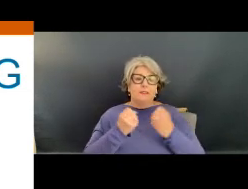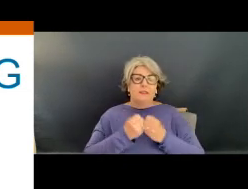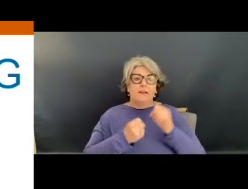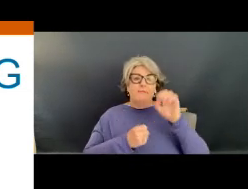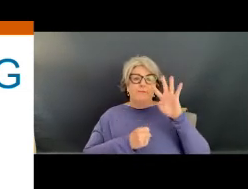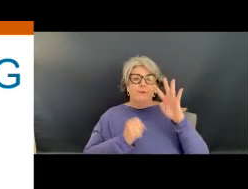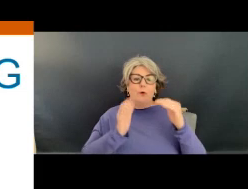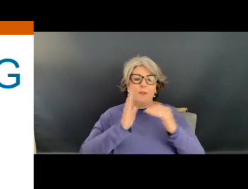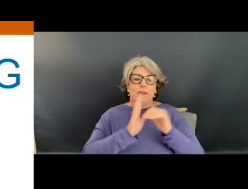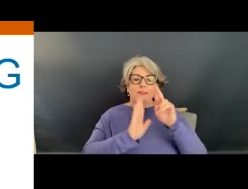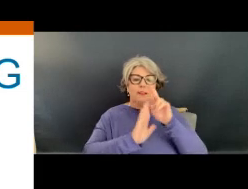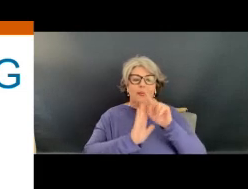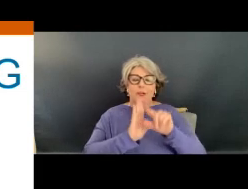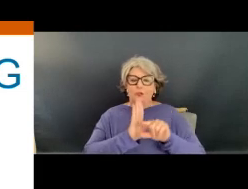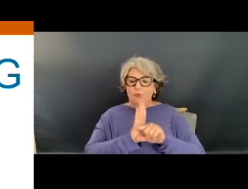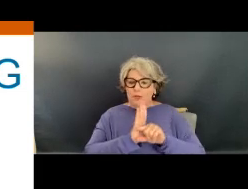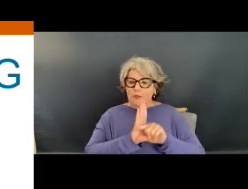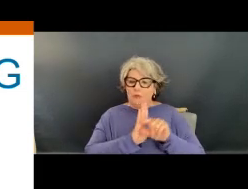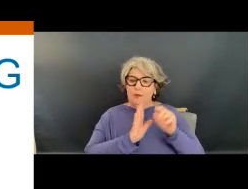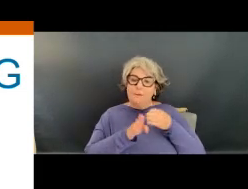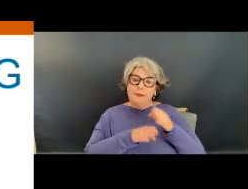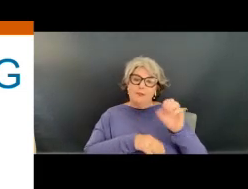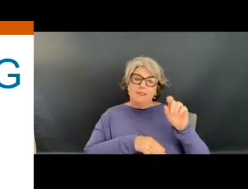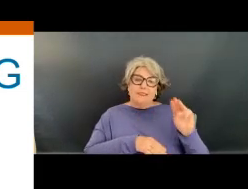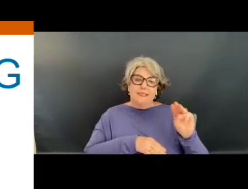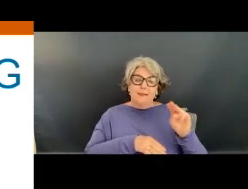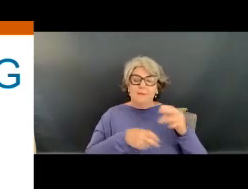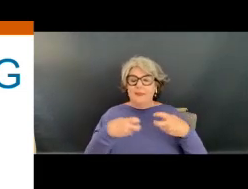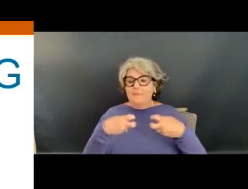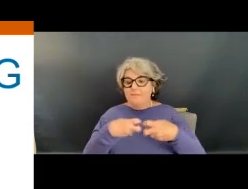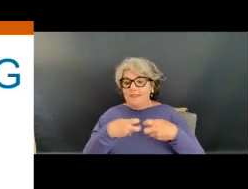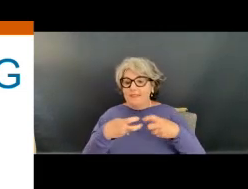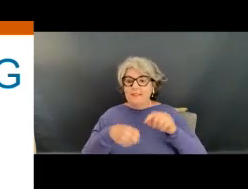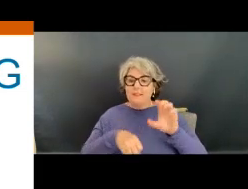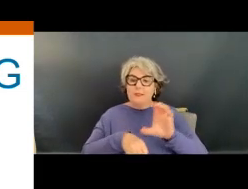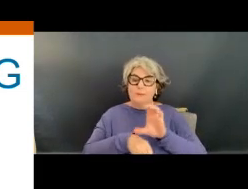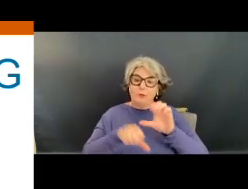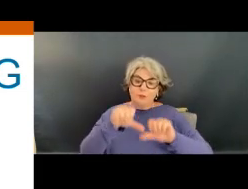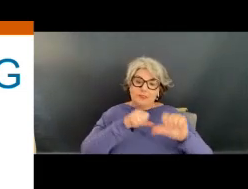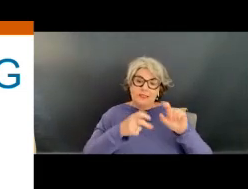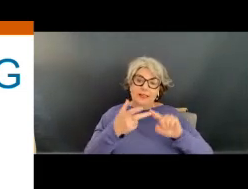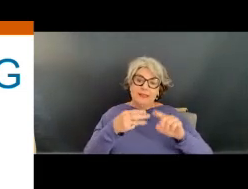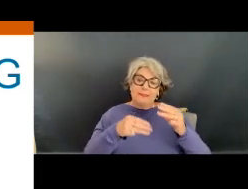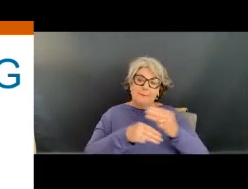STEM majors in the areas of physics, computer science, math and chemistry.